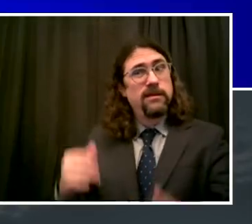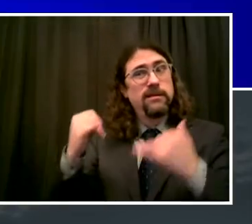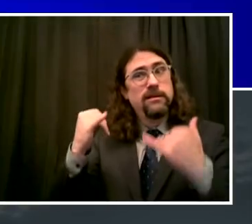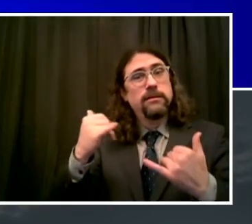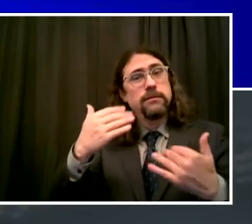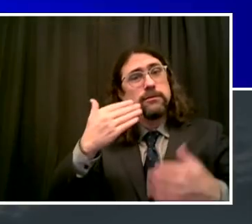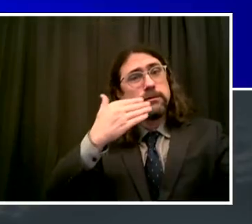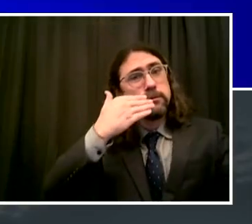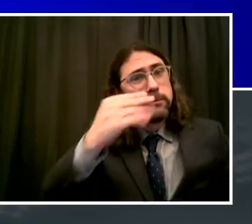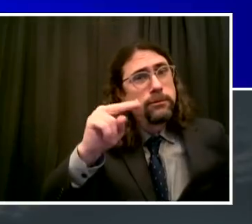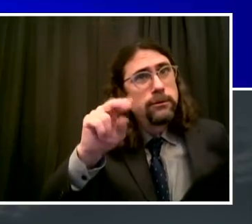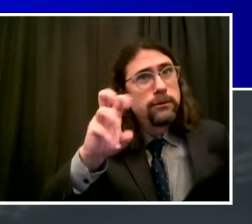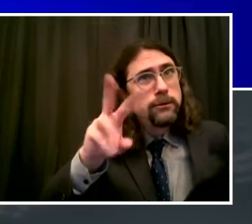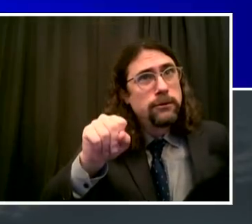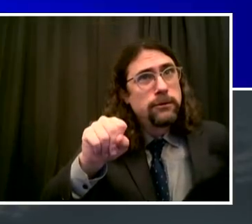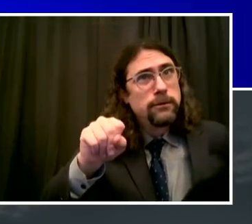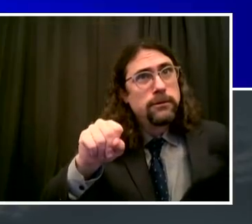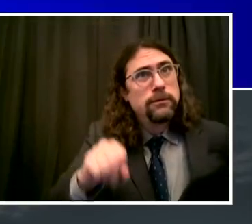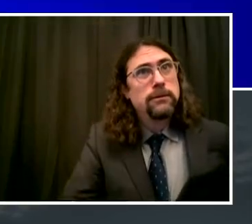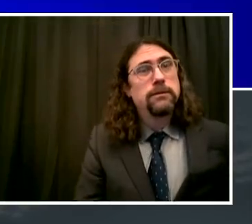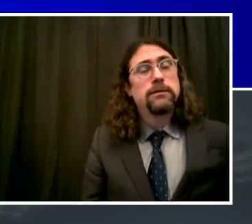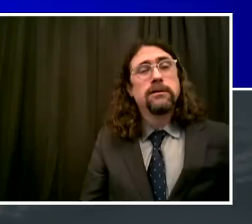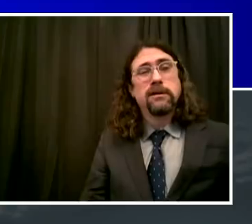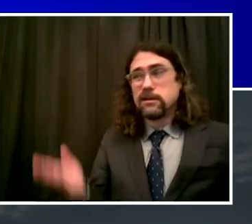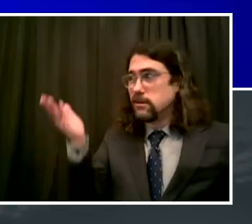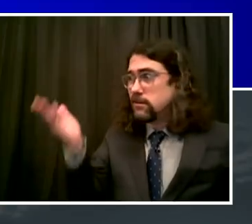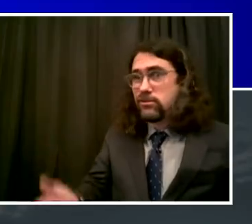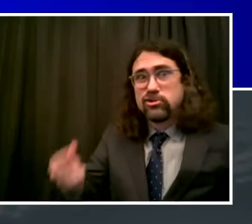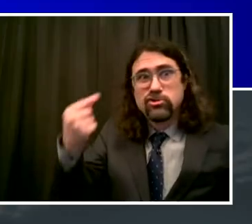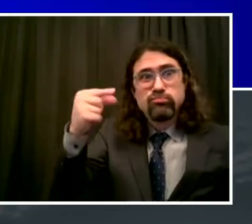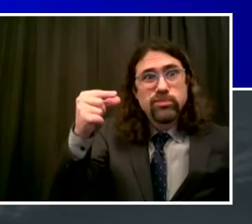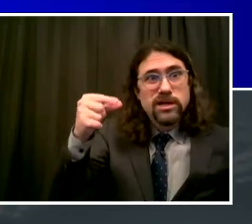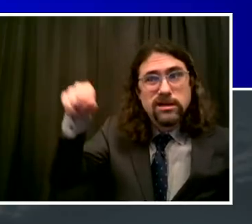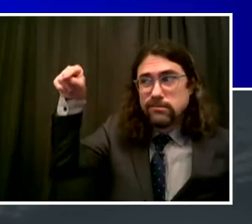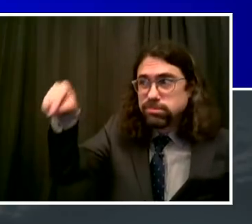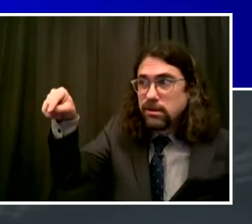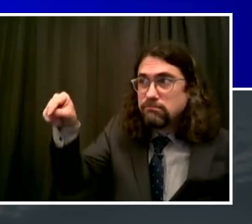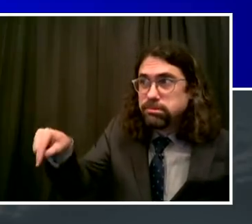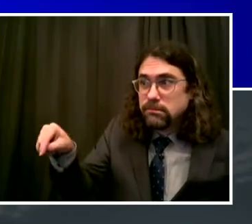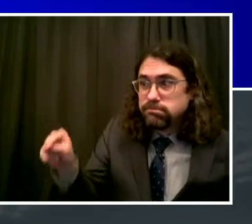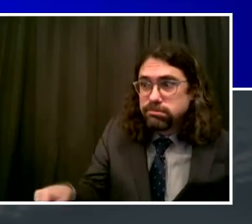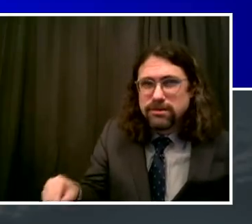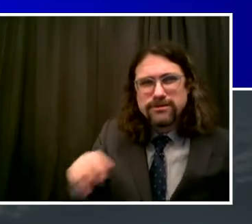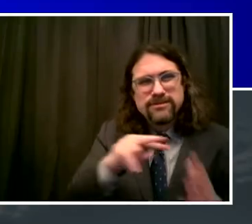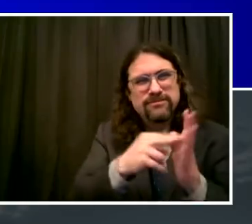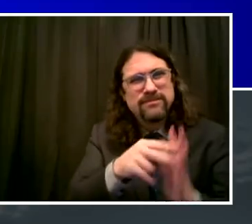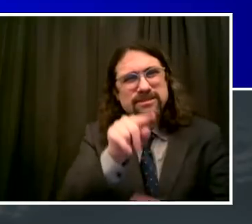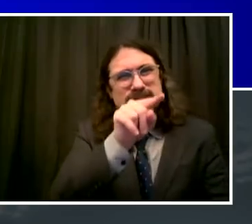IS REALLY WONDERFUL TO REPORT TO YOU BECAUSE IT GETS BACK TO WHAT YOU HAVE BEEN DOING. EEVRYT IM IE TGE